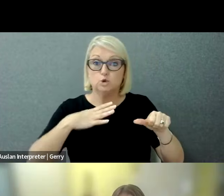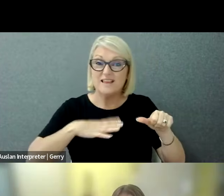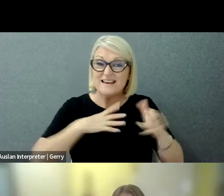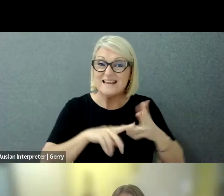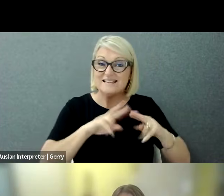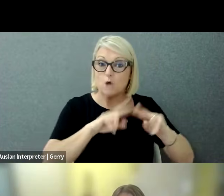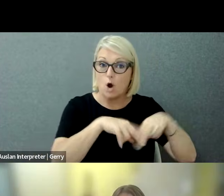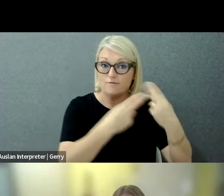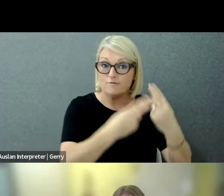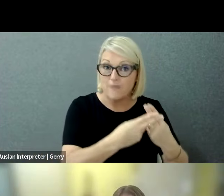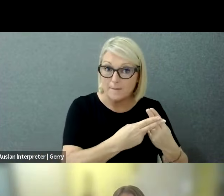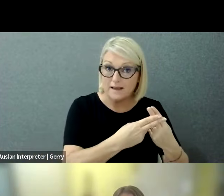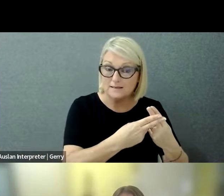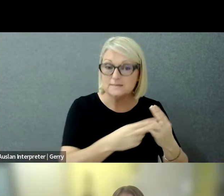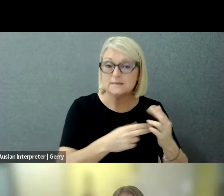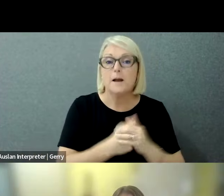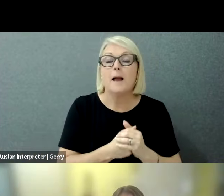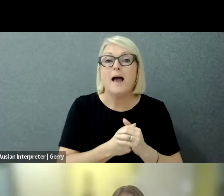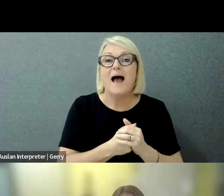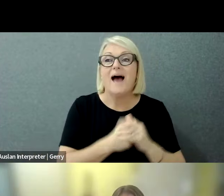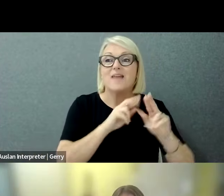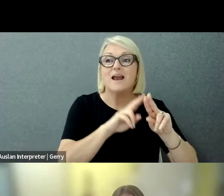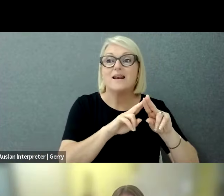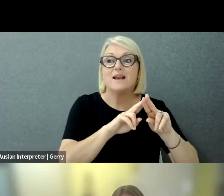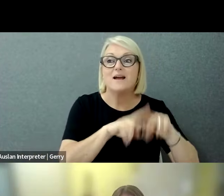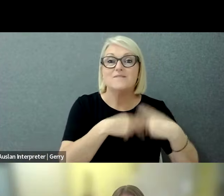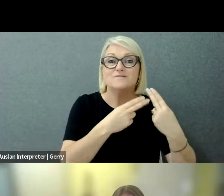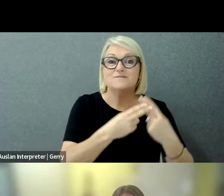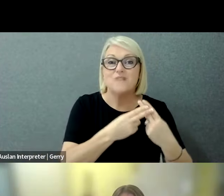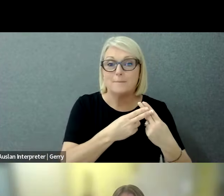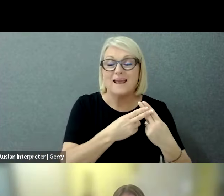respond to the needs of a system? And that's the danger here, isn't it, that we kind of drum